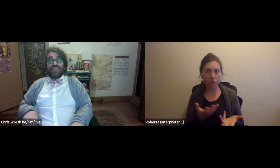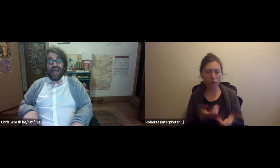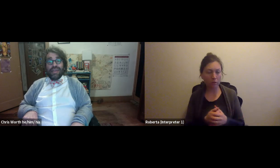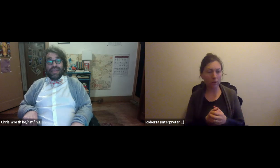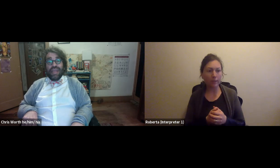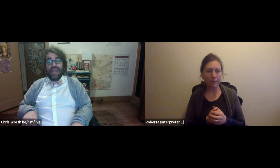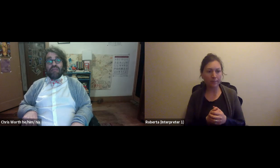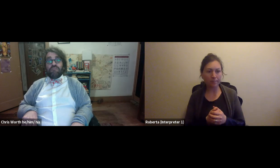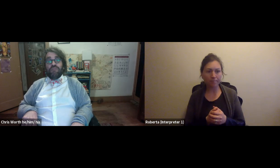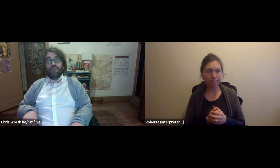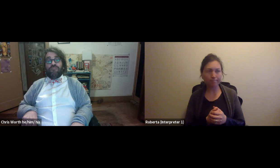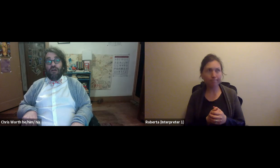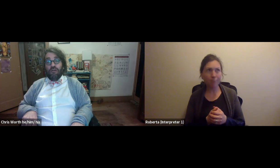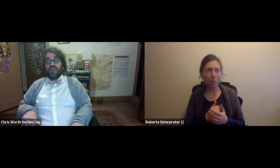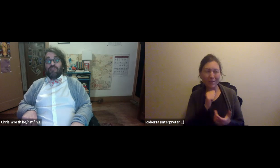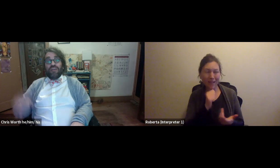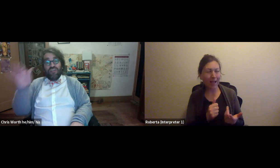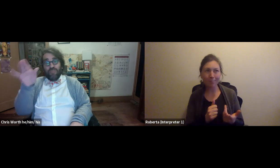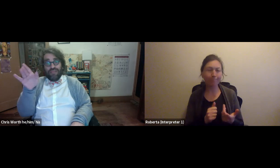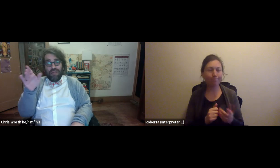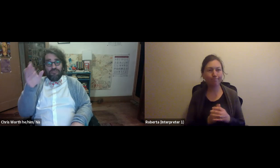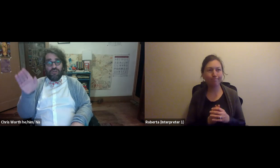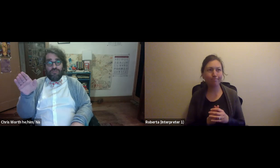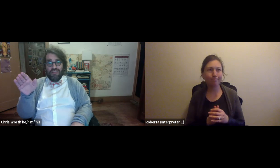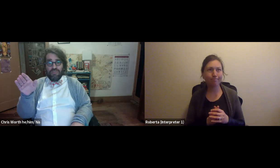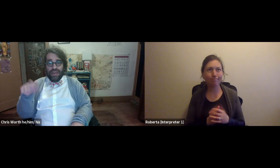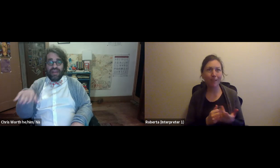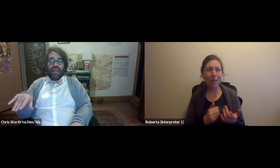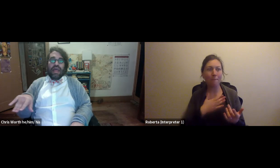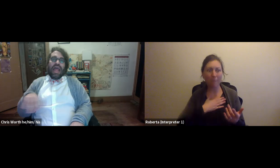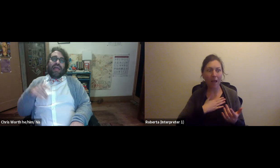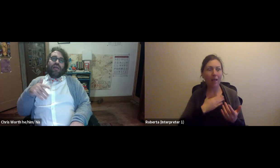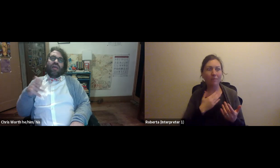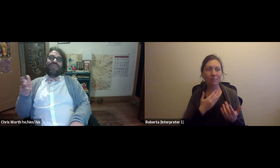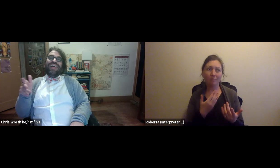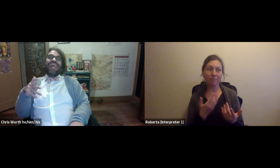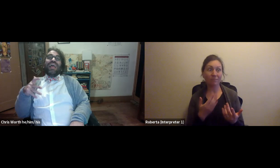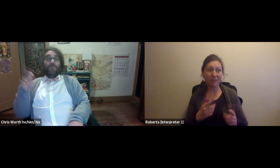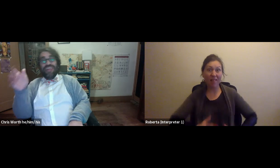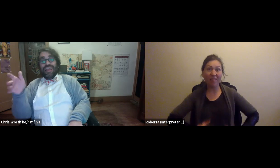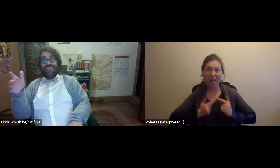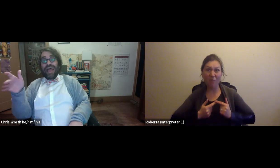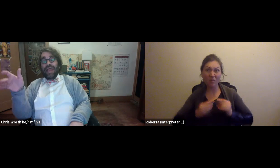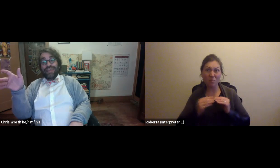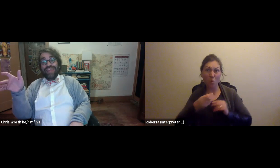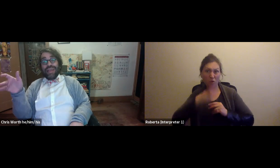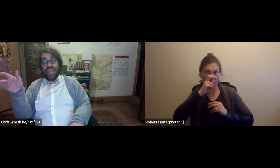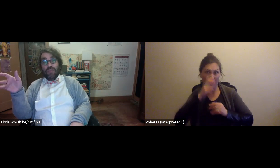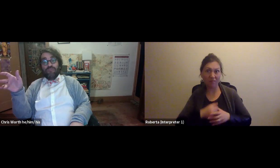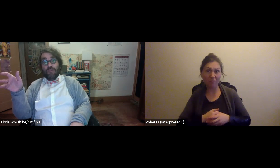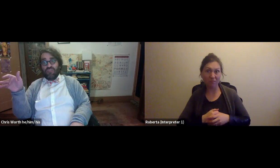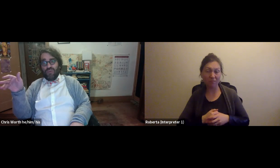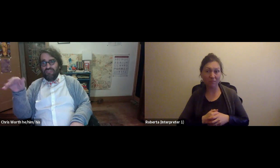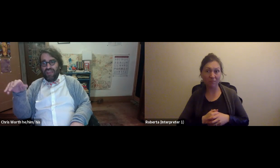not getting very far because my wife was so regimented. But did that keep me from expressing?